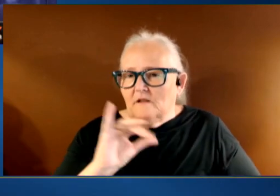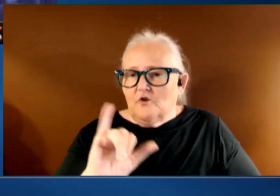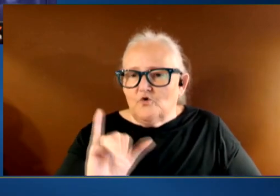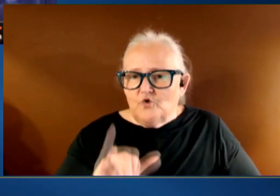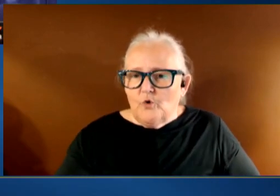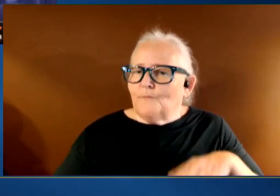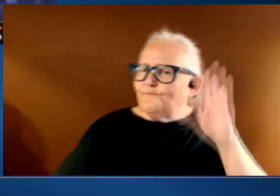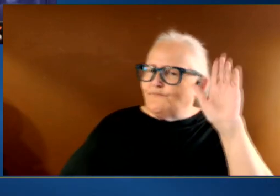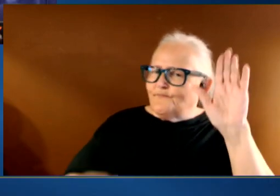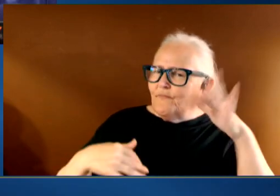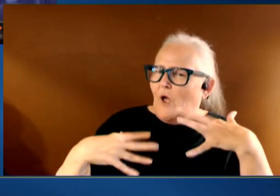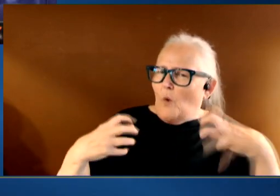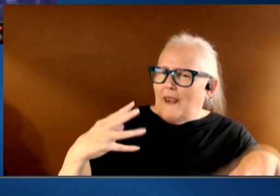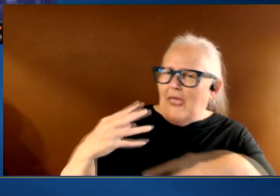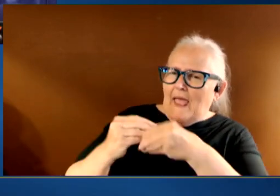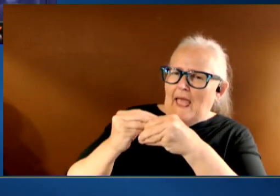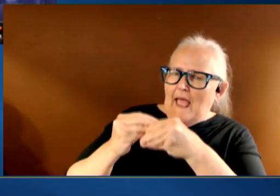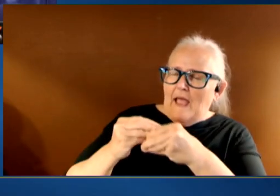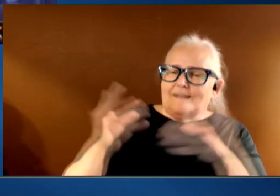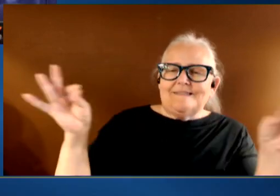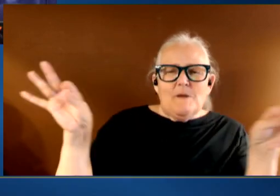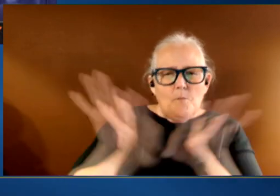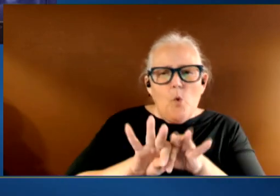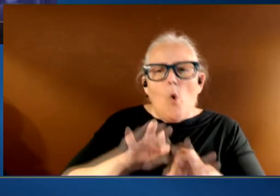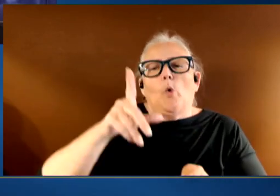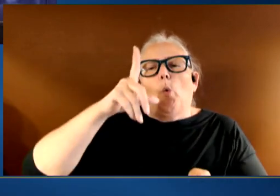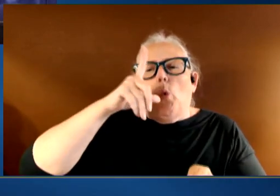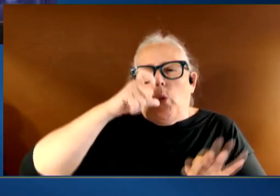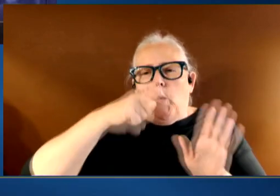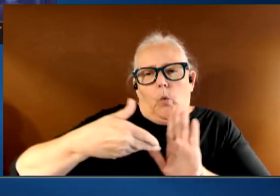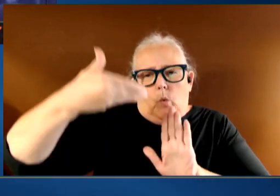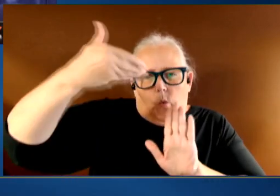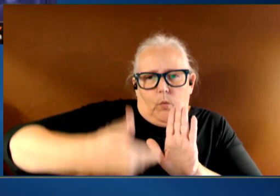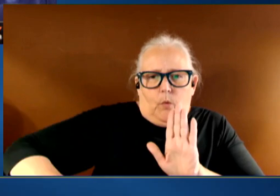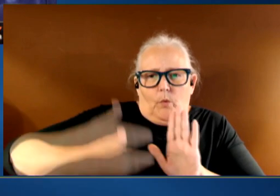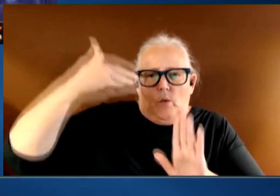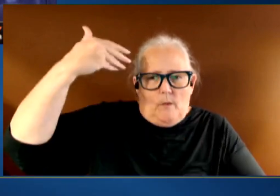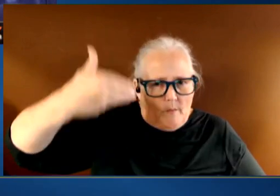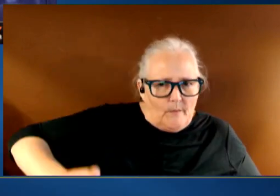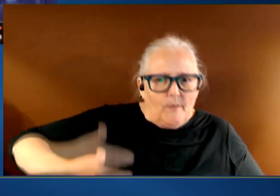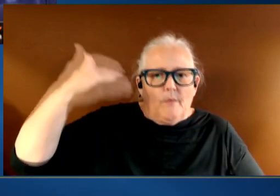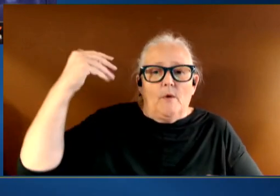representation matters. So when we have clinical trials ongoing, it's very important